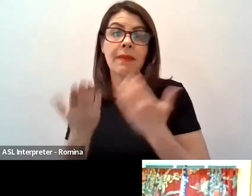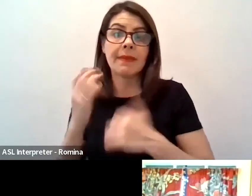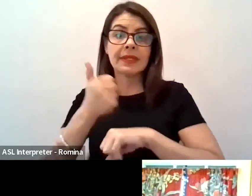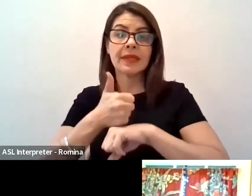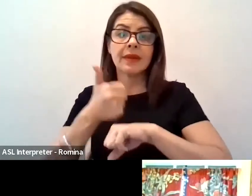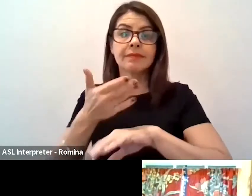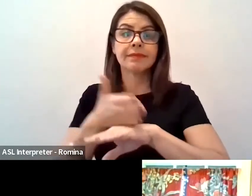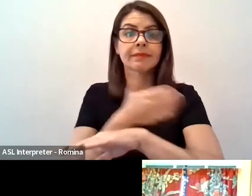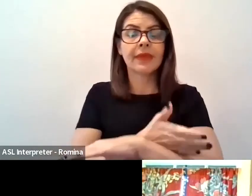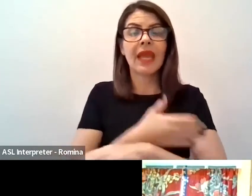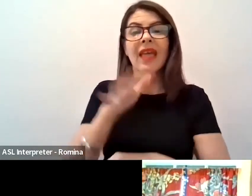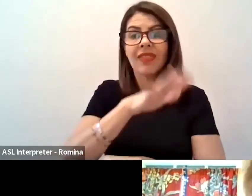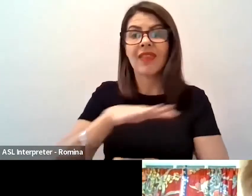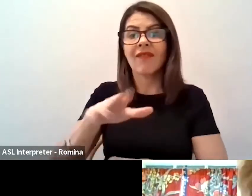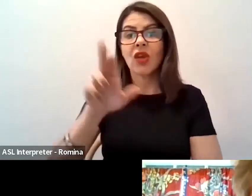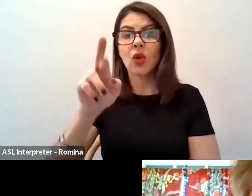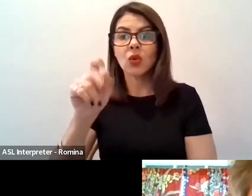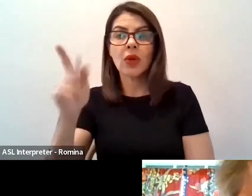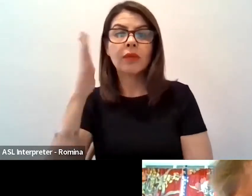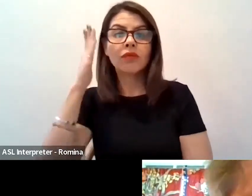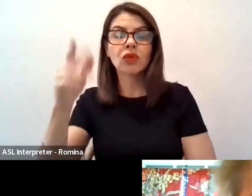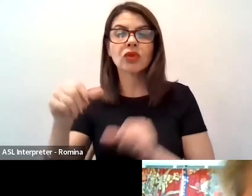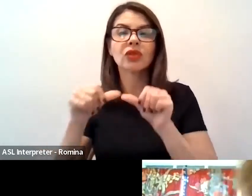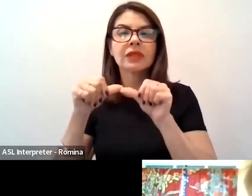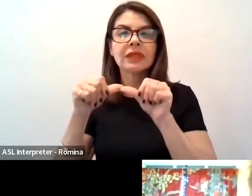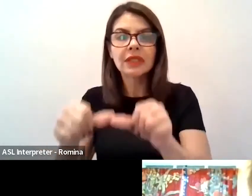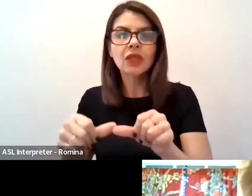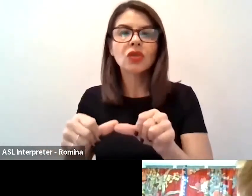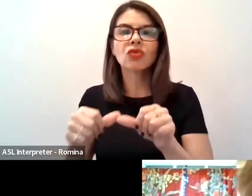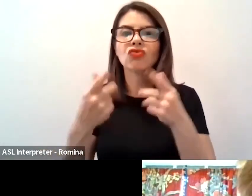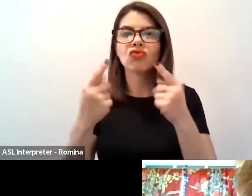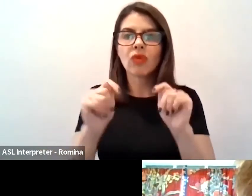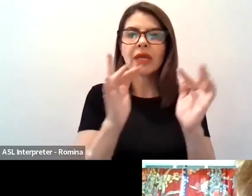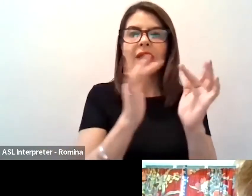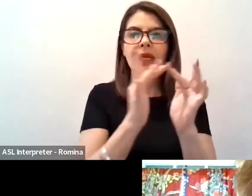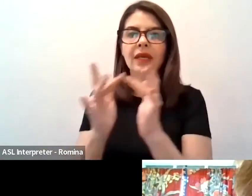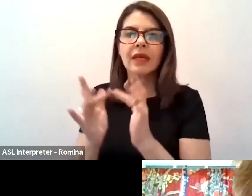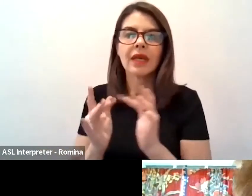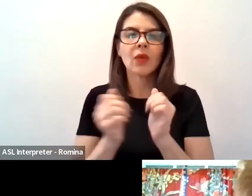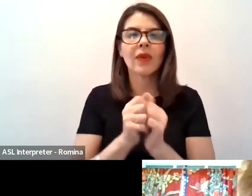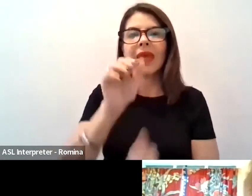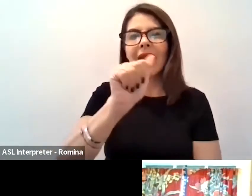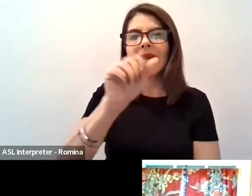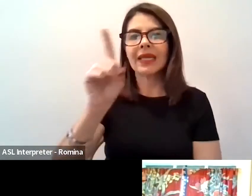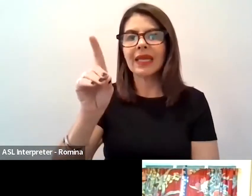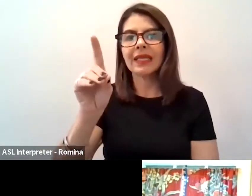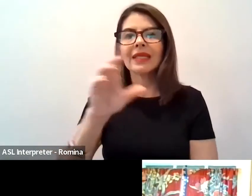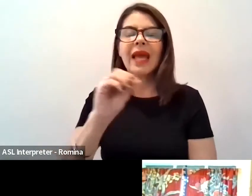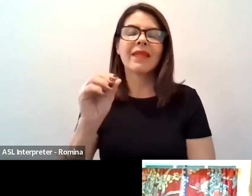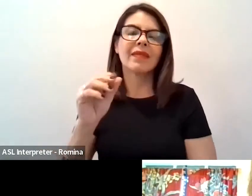The field rep will continue to connect with that with the AD's and the production say